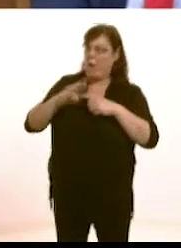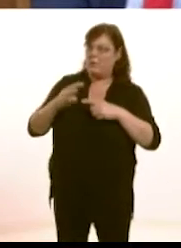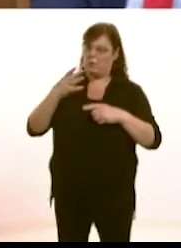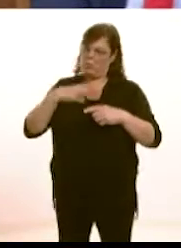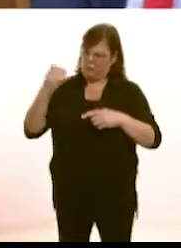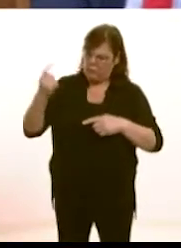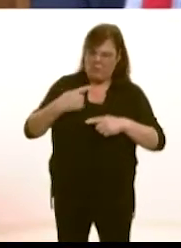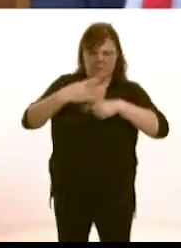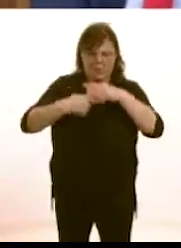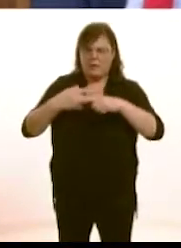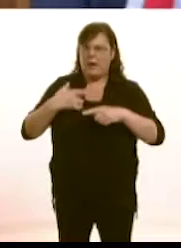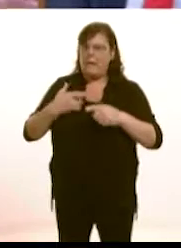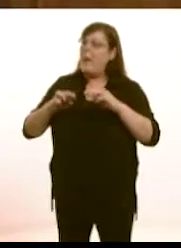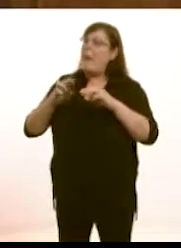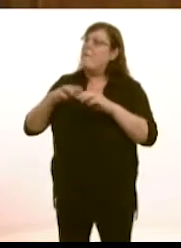Weíd even offer him a welcome, if he chose to live in Wales, as well.